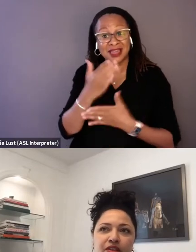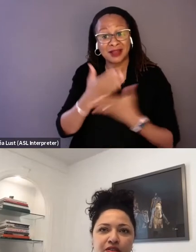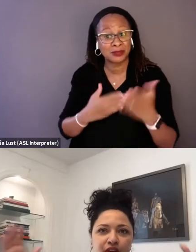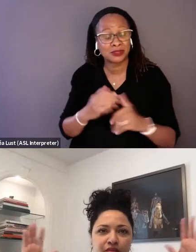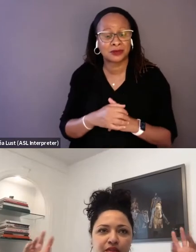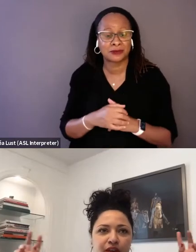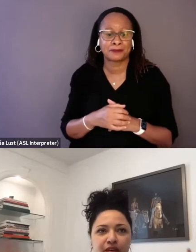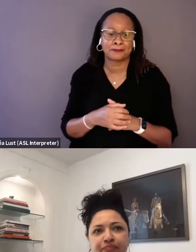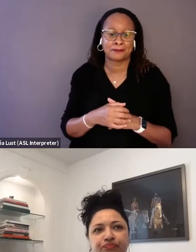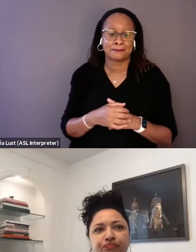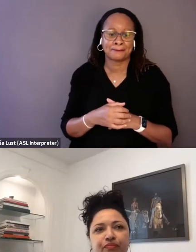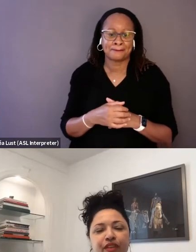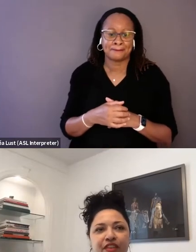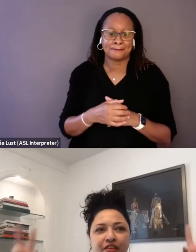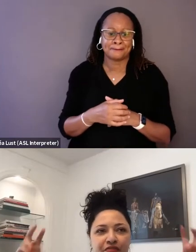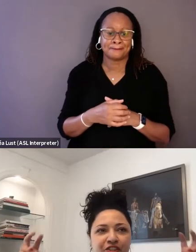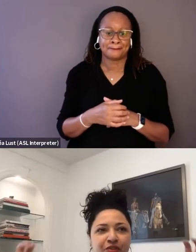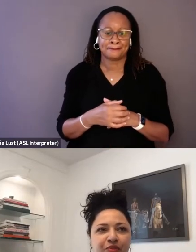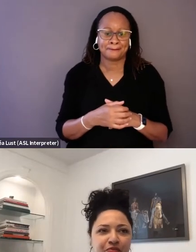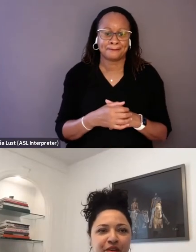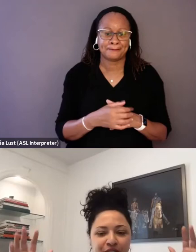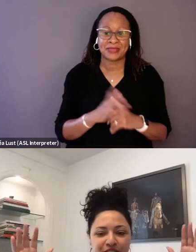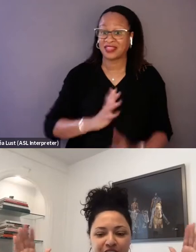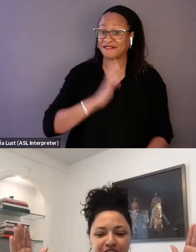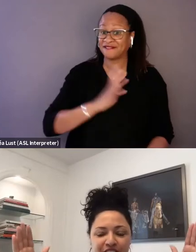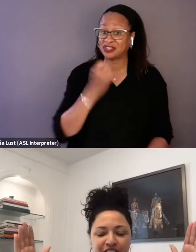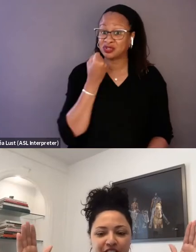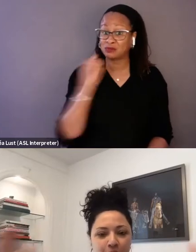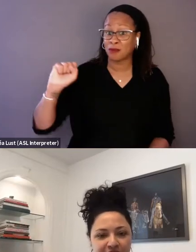the official movement was the homophile movement Right?